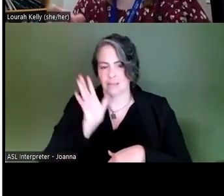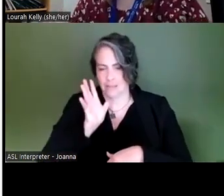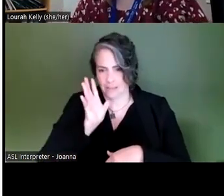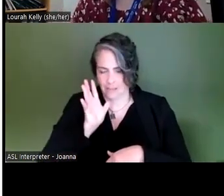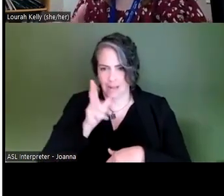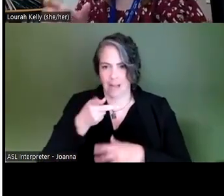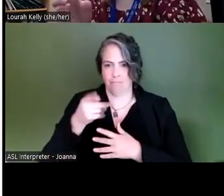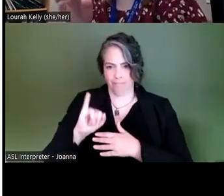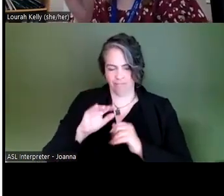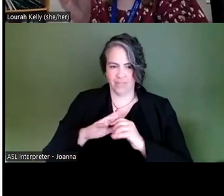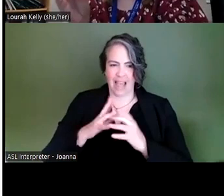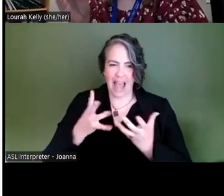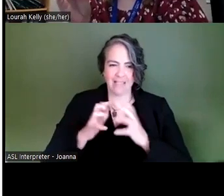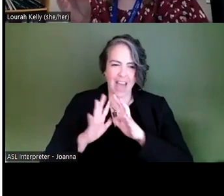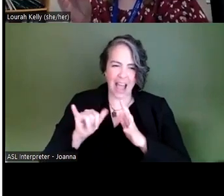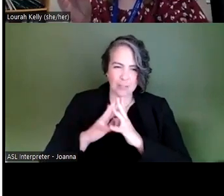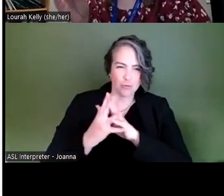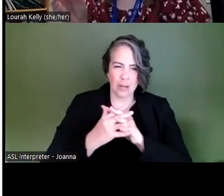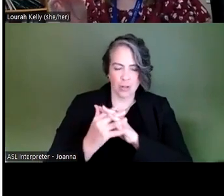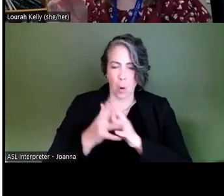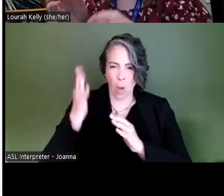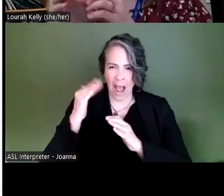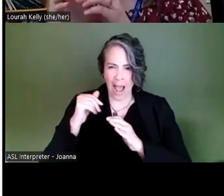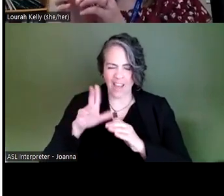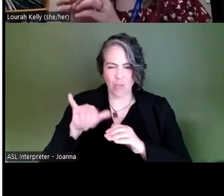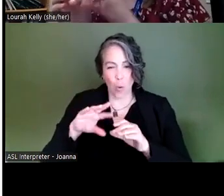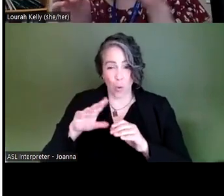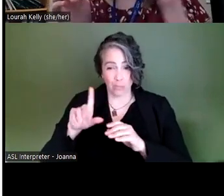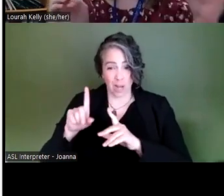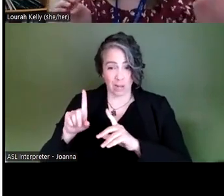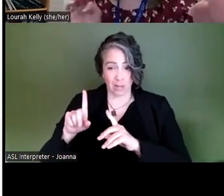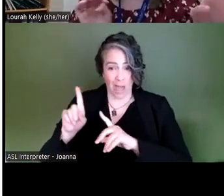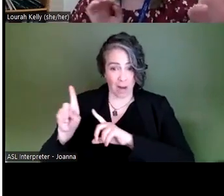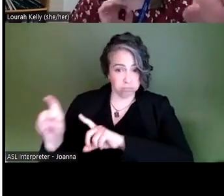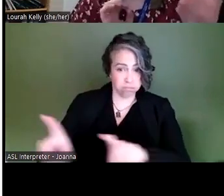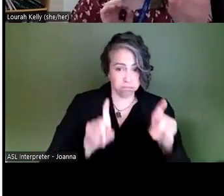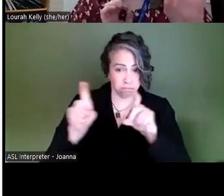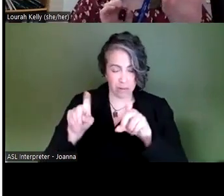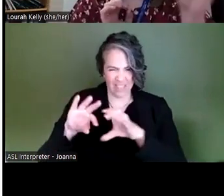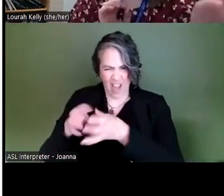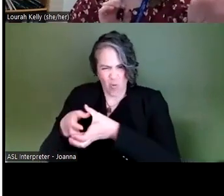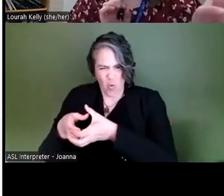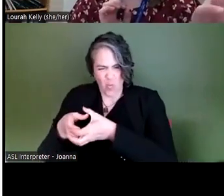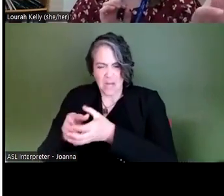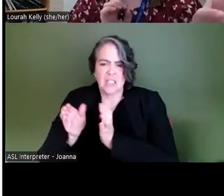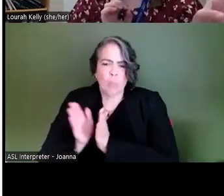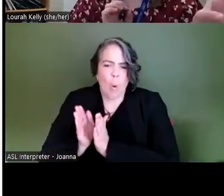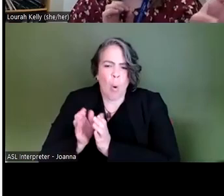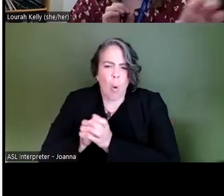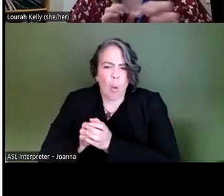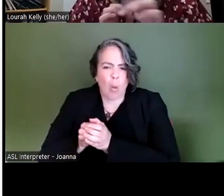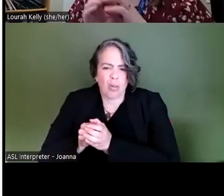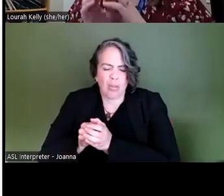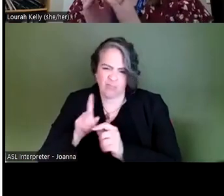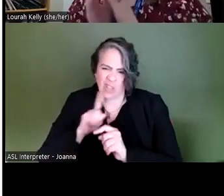because these group sizes were too small to run in the models with the previous study.